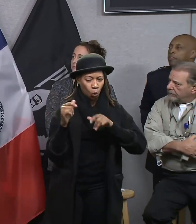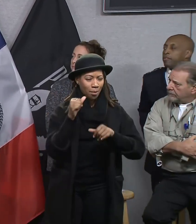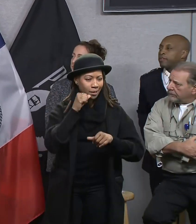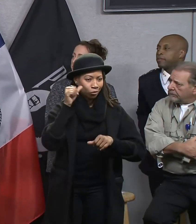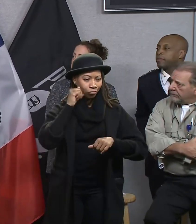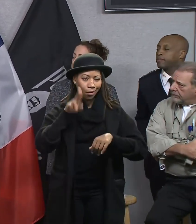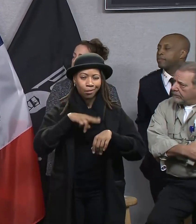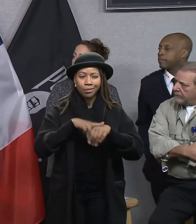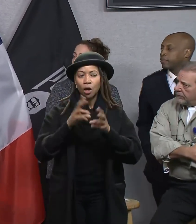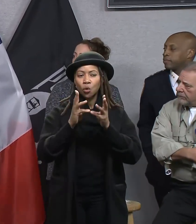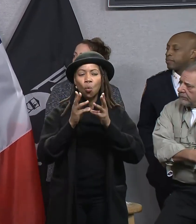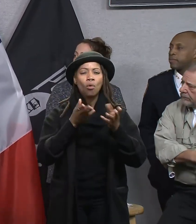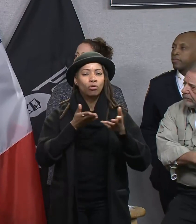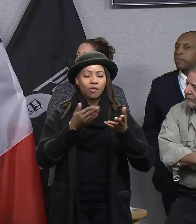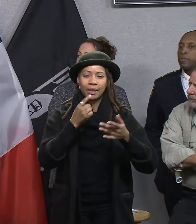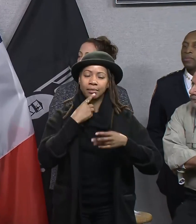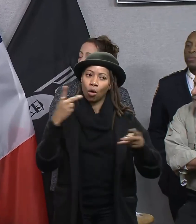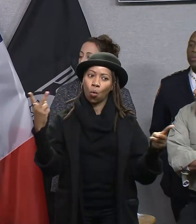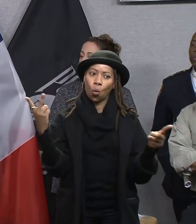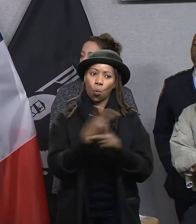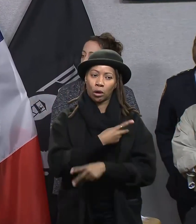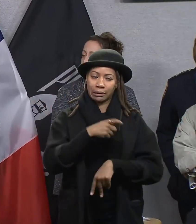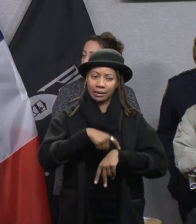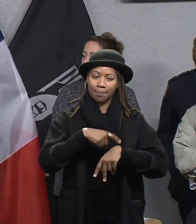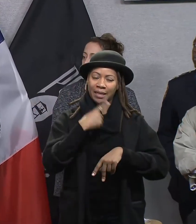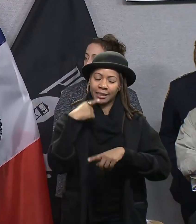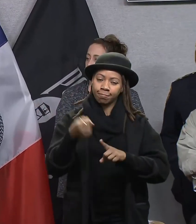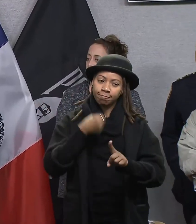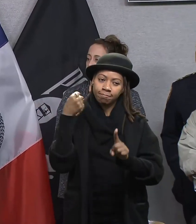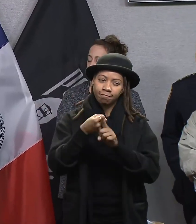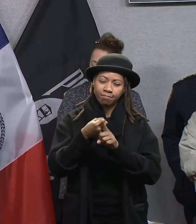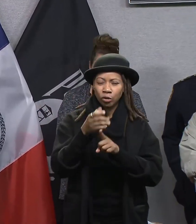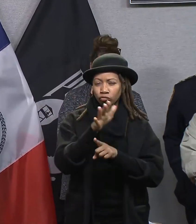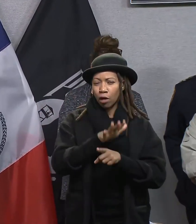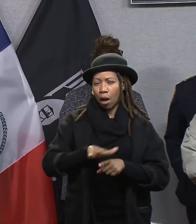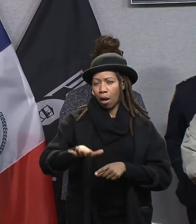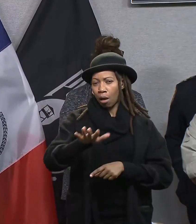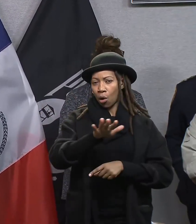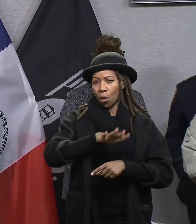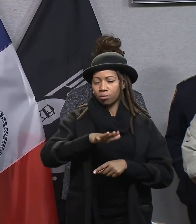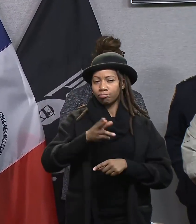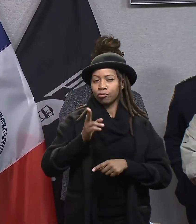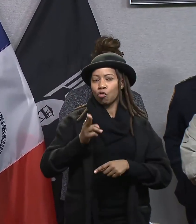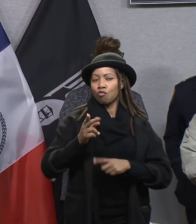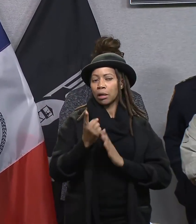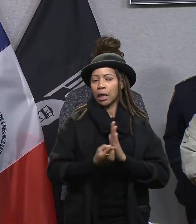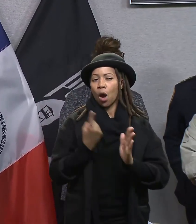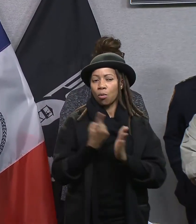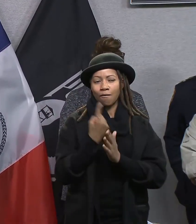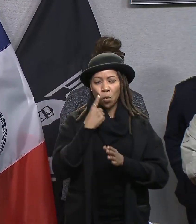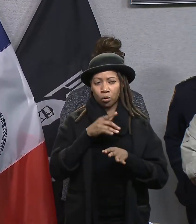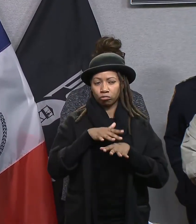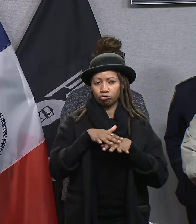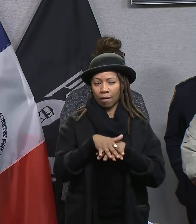WE WERE WORRIED ABOUT THE TIMING OF THE STORM ACCORDING TO WHAT THE NATIONAL WEATHER RSEVICE WAS TELNLIG US YESTERDAY, THE